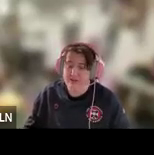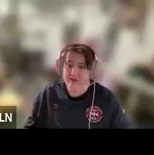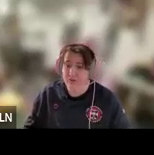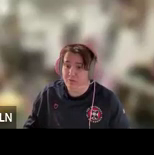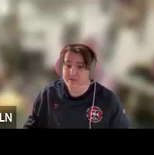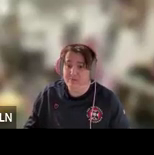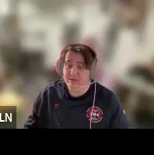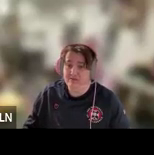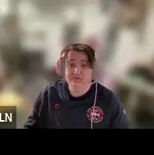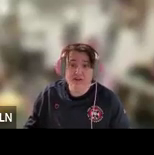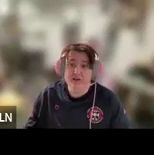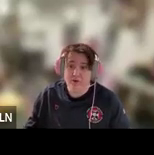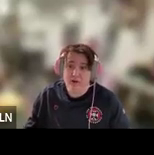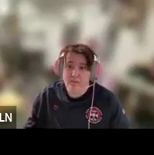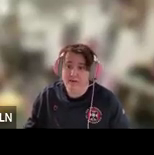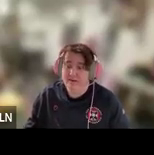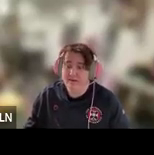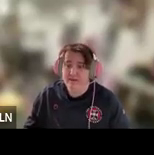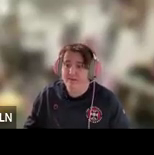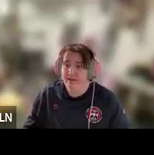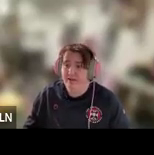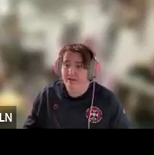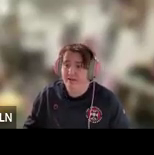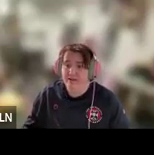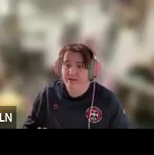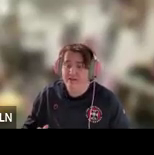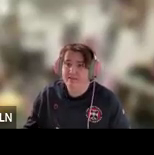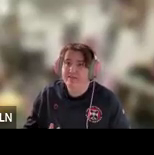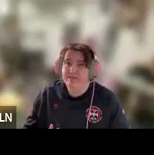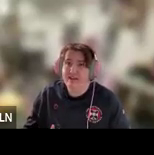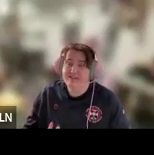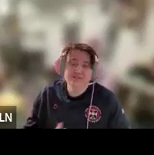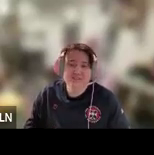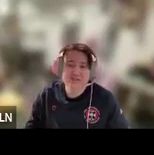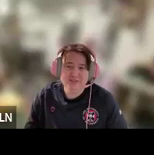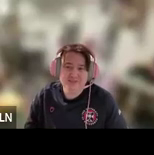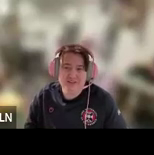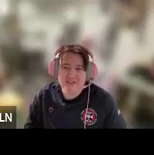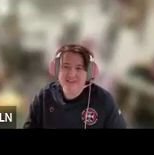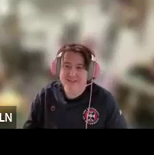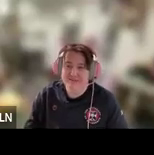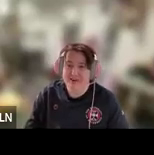The forms can be very overwhelming. They are, They ask you to disclose a lot of things that can be